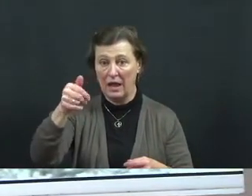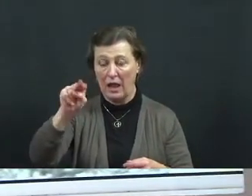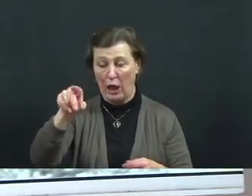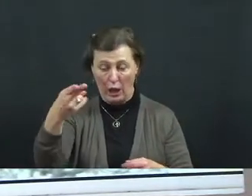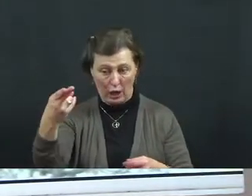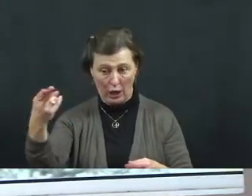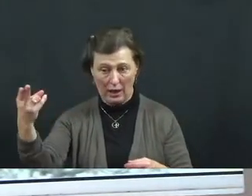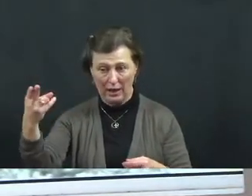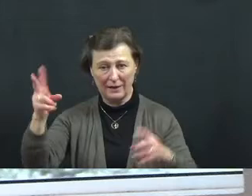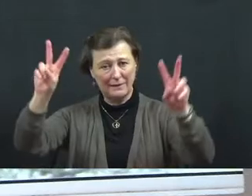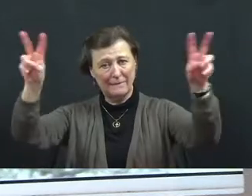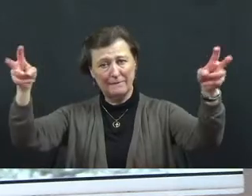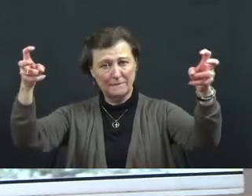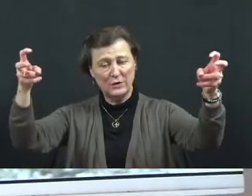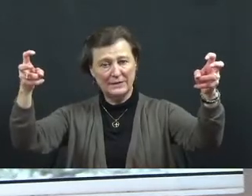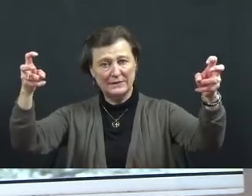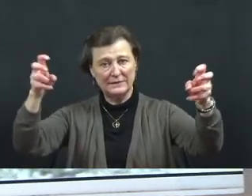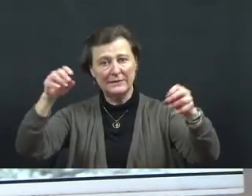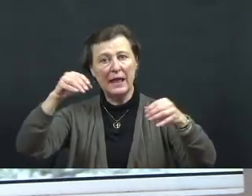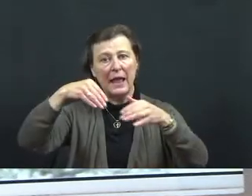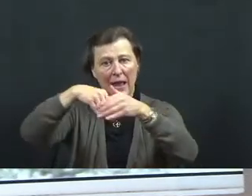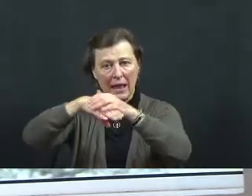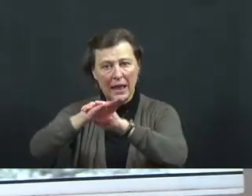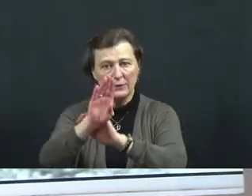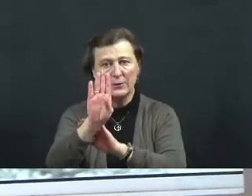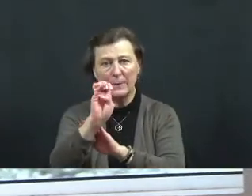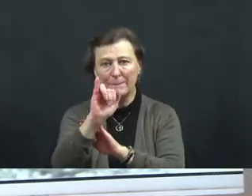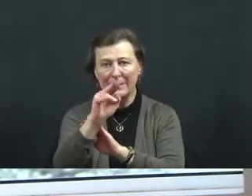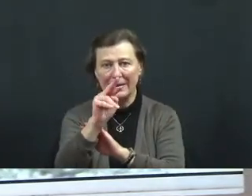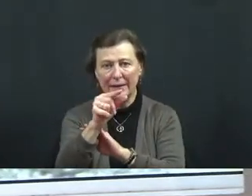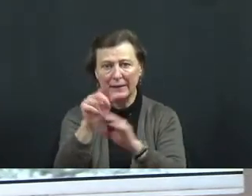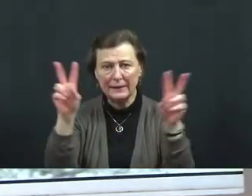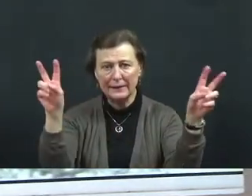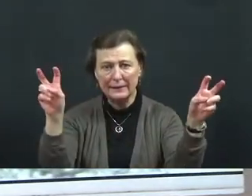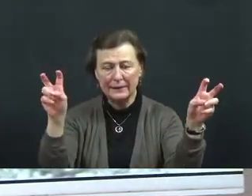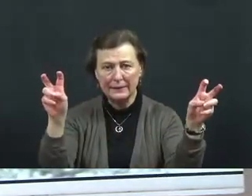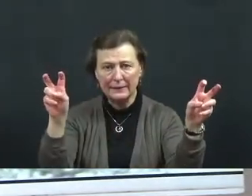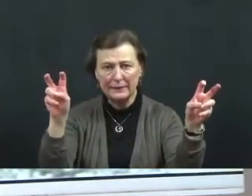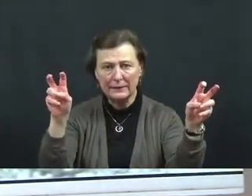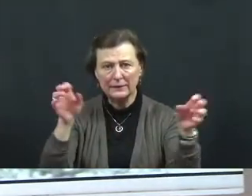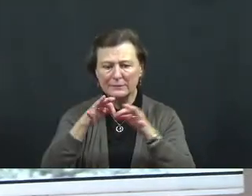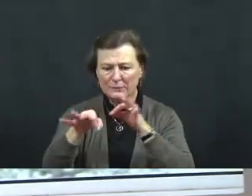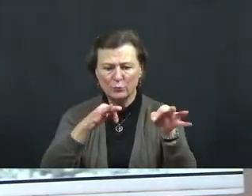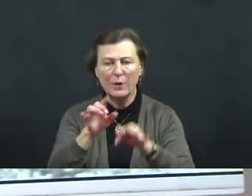I love that phrase, inter-being, to describe the reality of our lives.